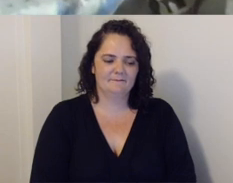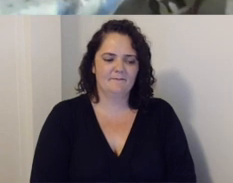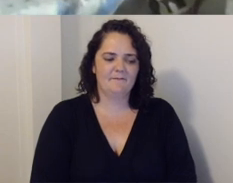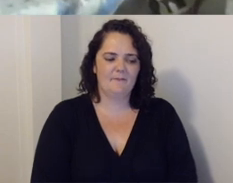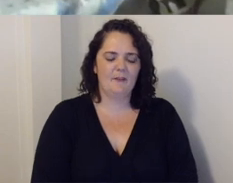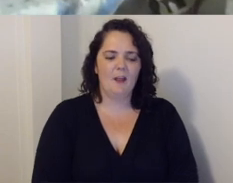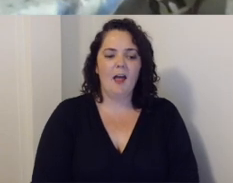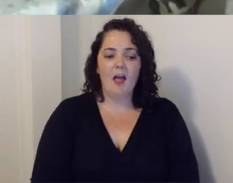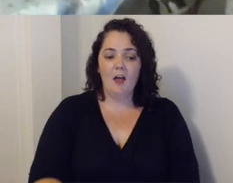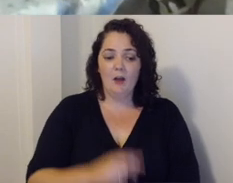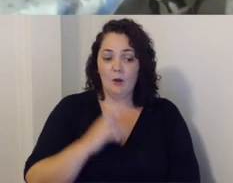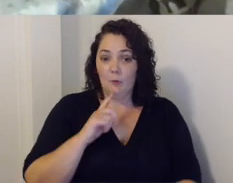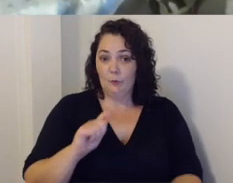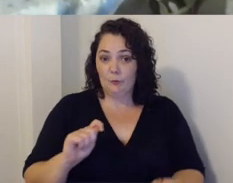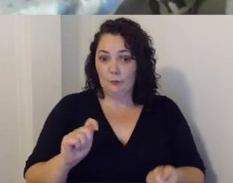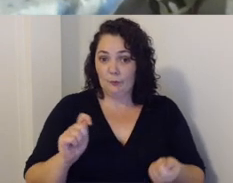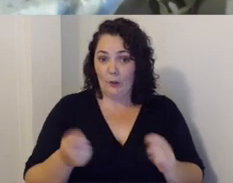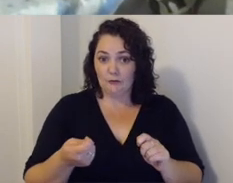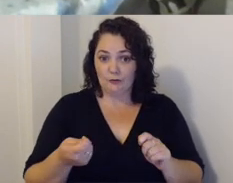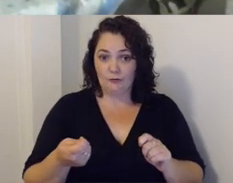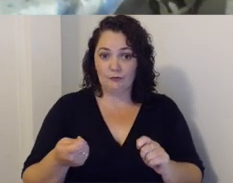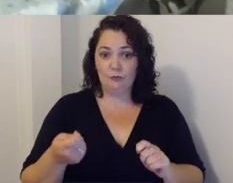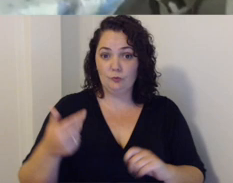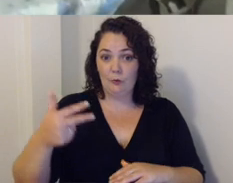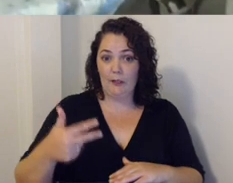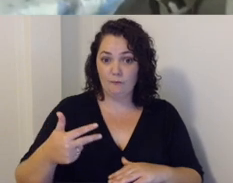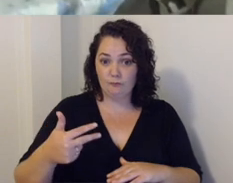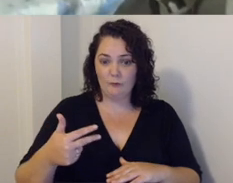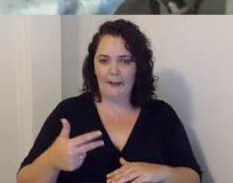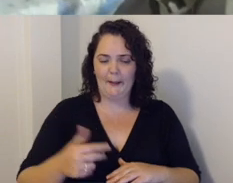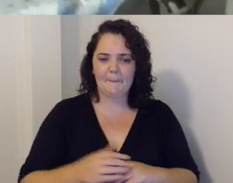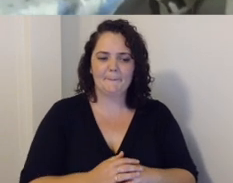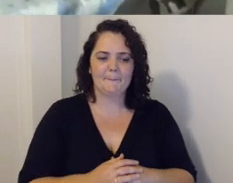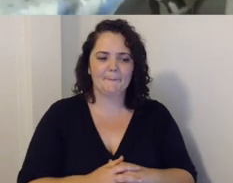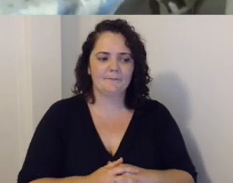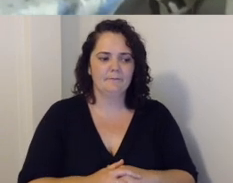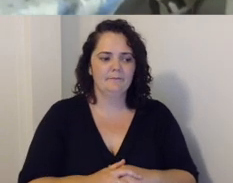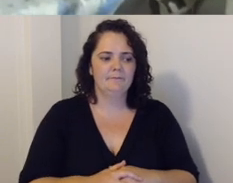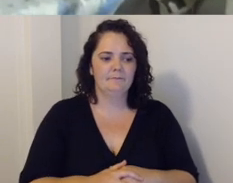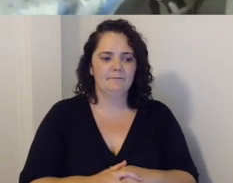before you switch cameras, there all right let's just do a quick check in here